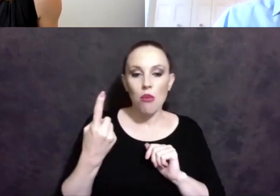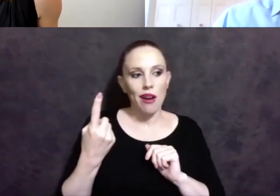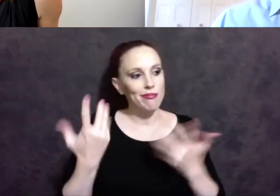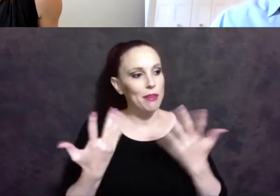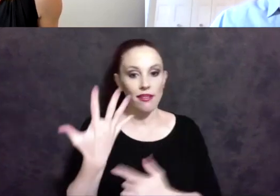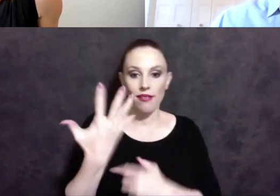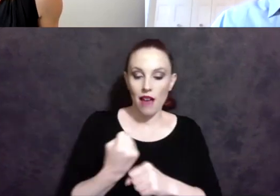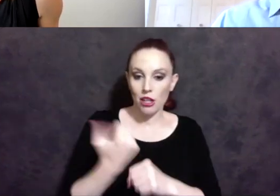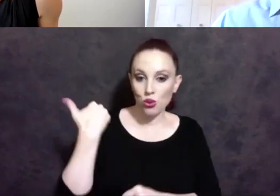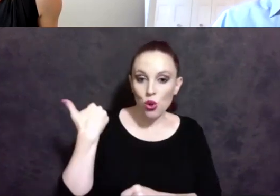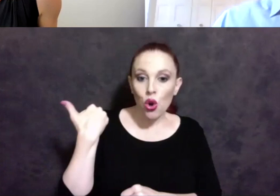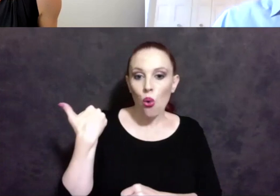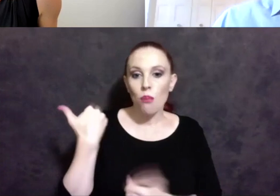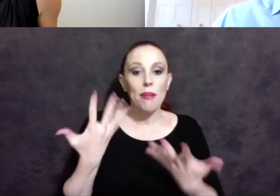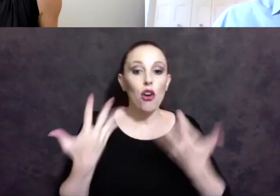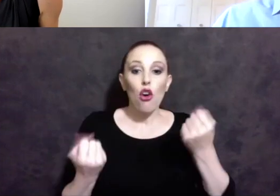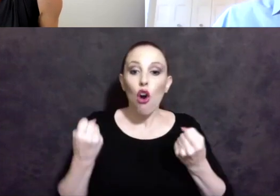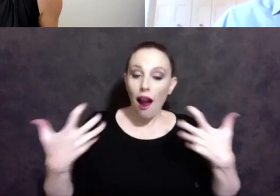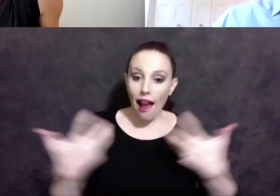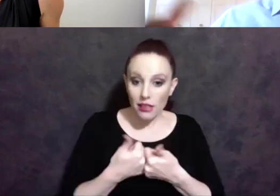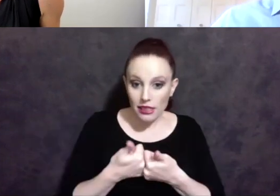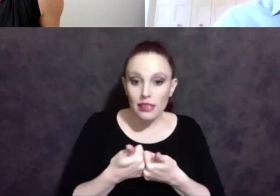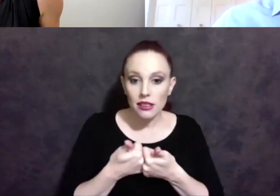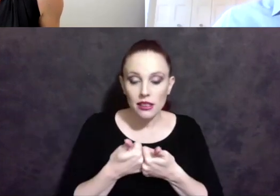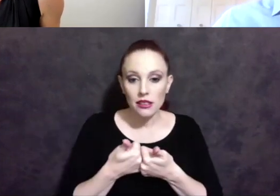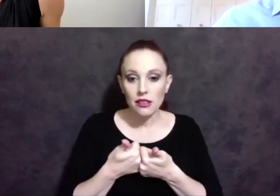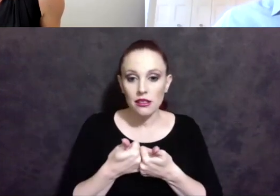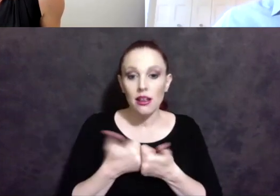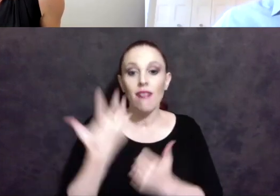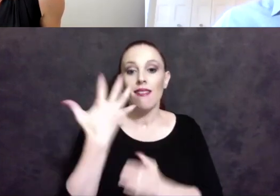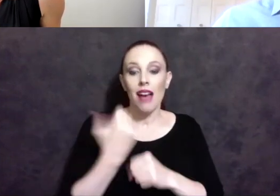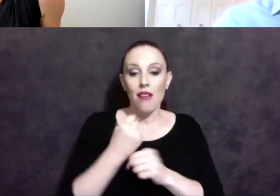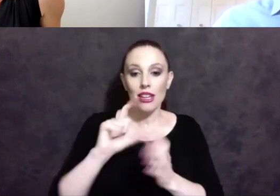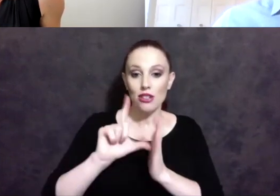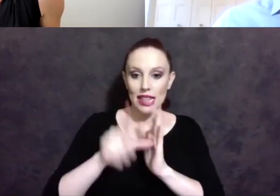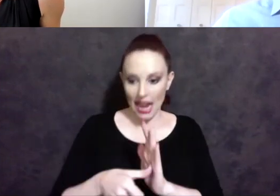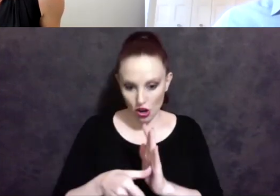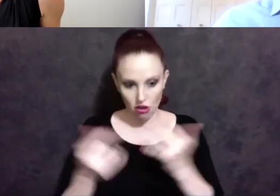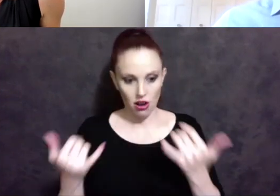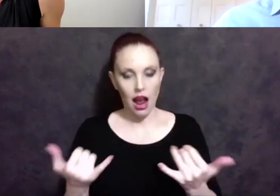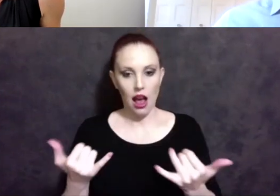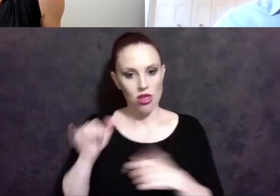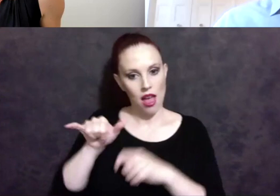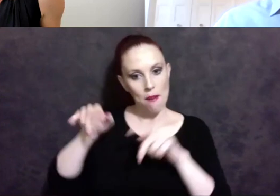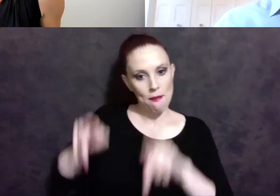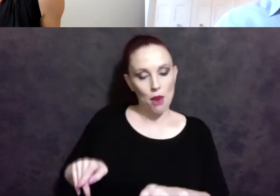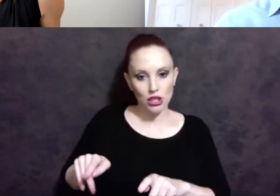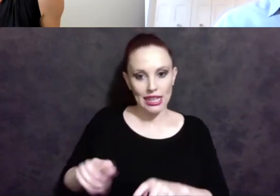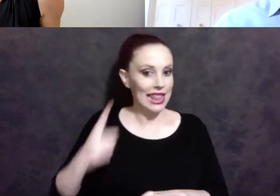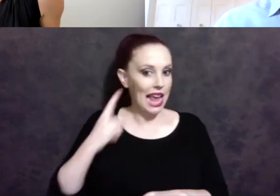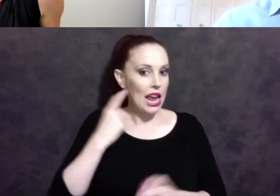a car accident, five years later in the present, that person, when they hear a car screech,